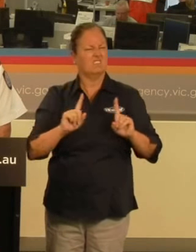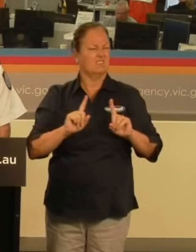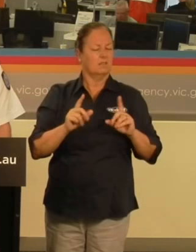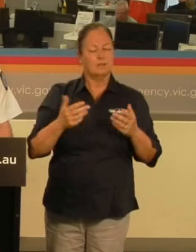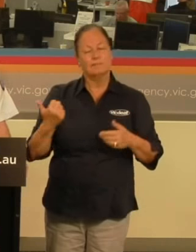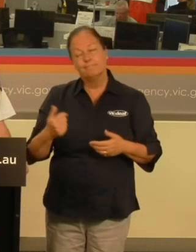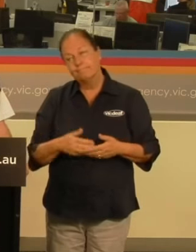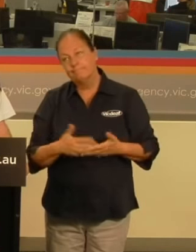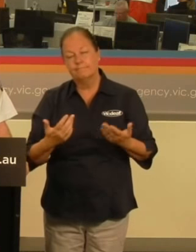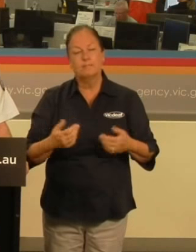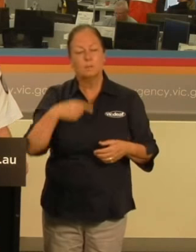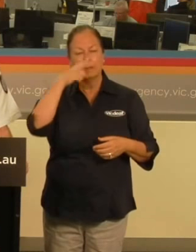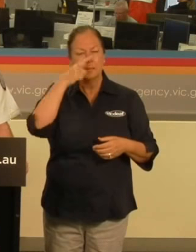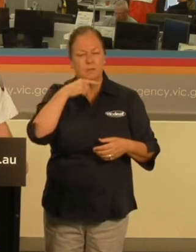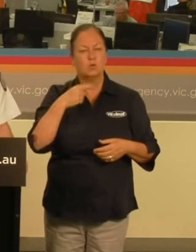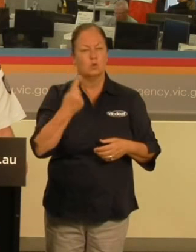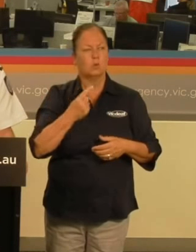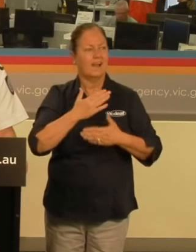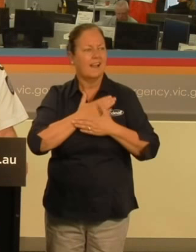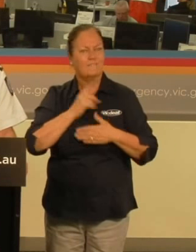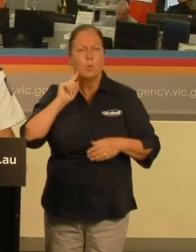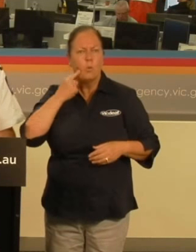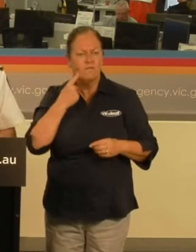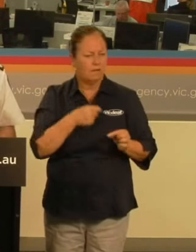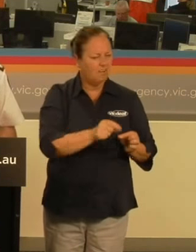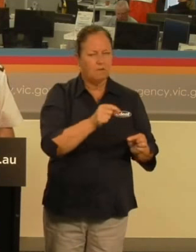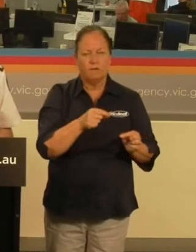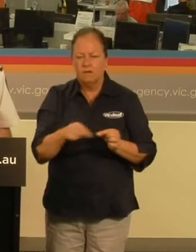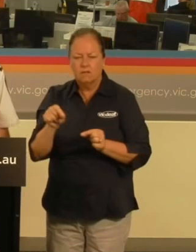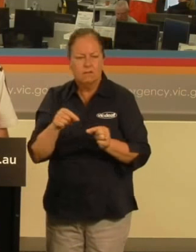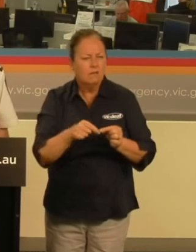people that are motivated by arson and to me it's very strongly a mental health